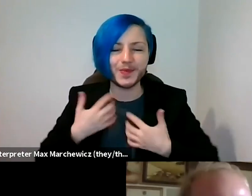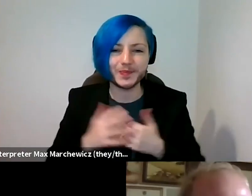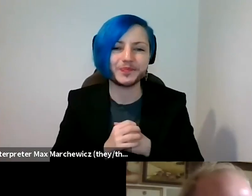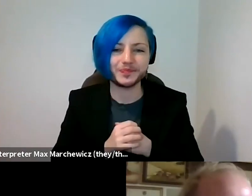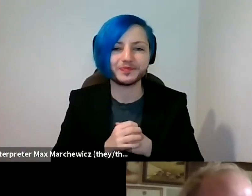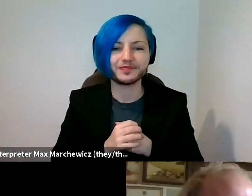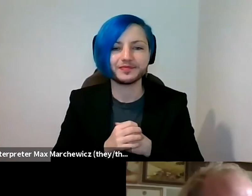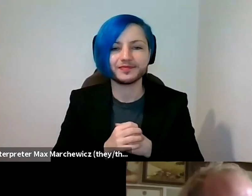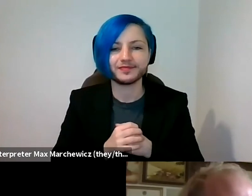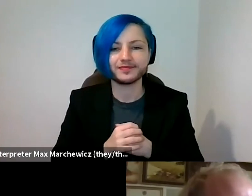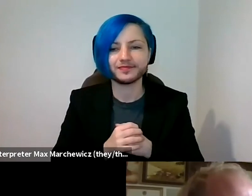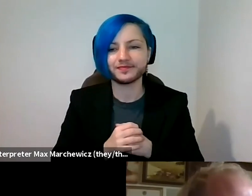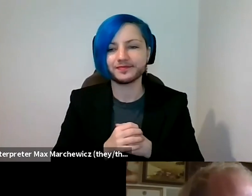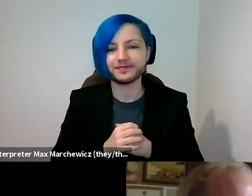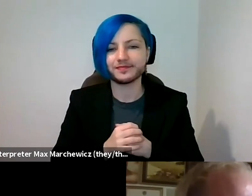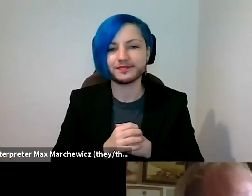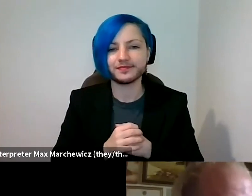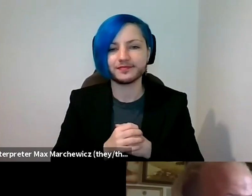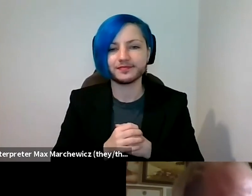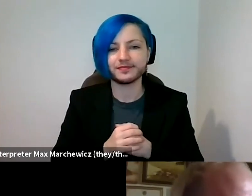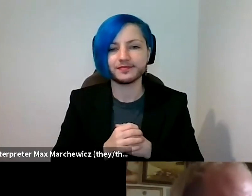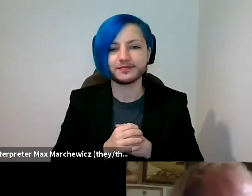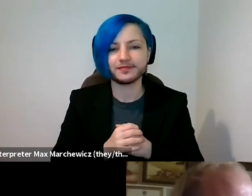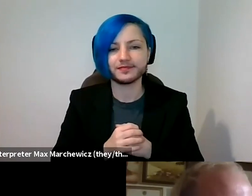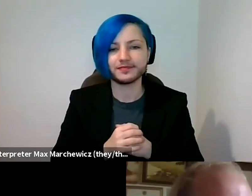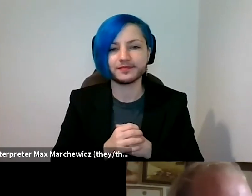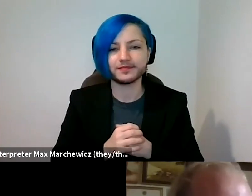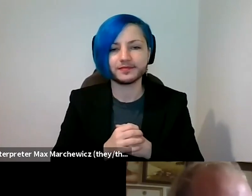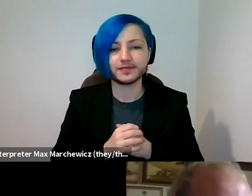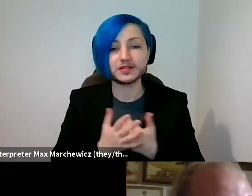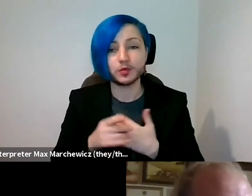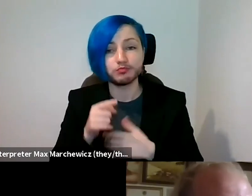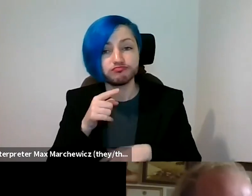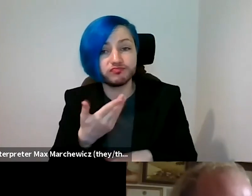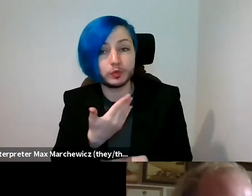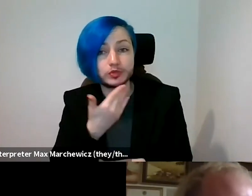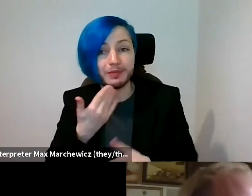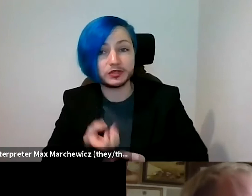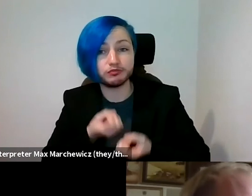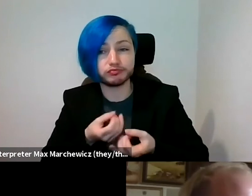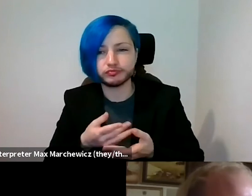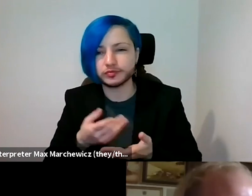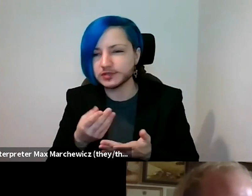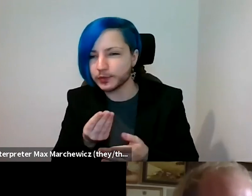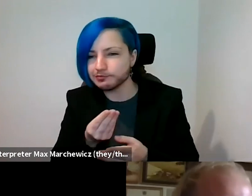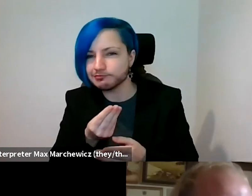Which actually then, reminds me, if you're comfortable to speak about, as I understand it, you're just coming to the end of your manuscript